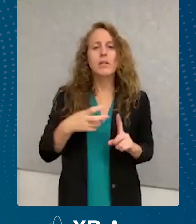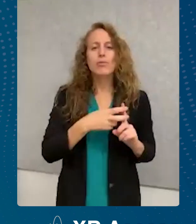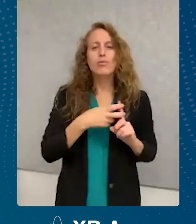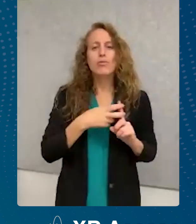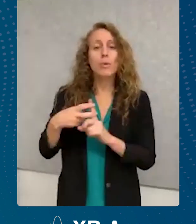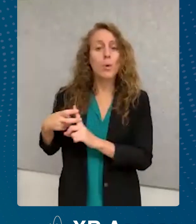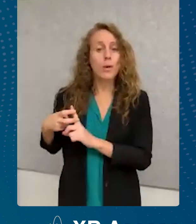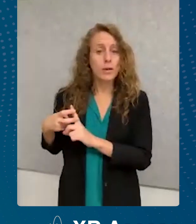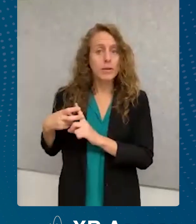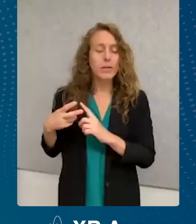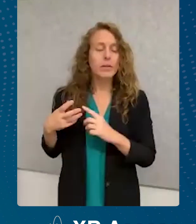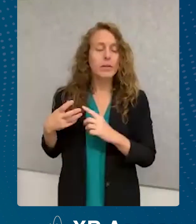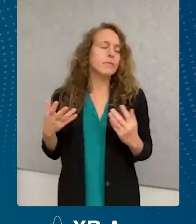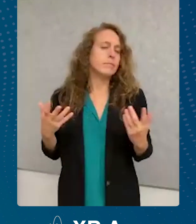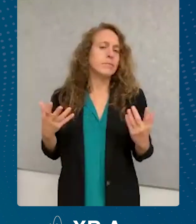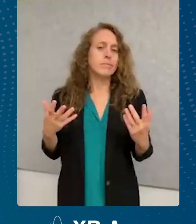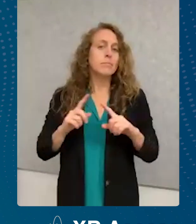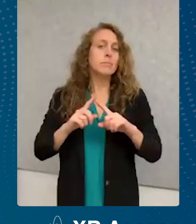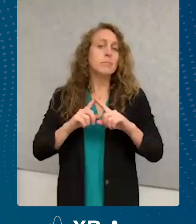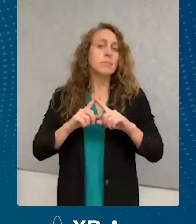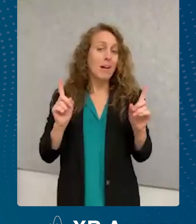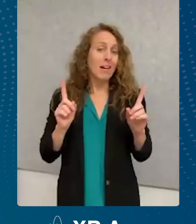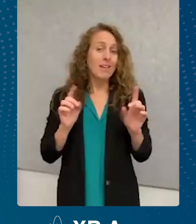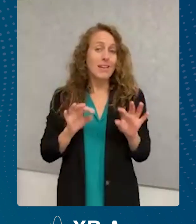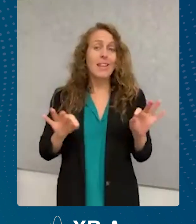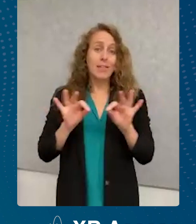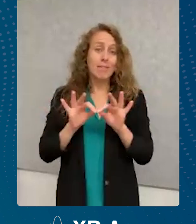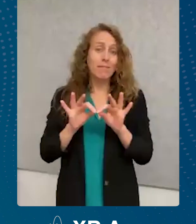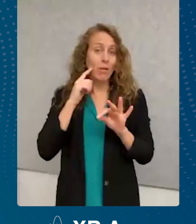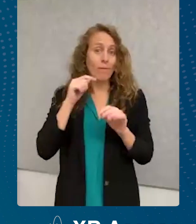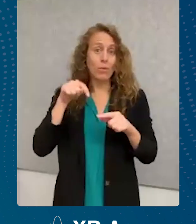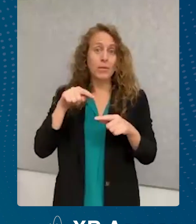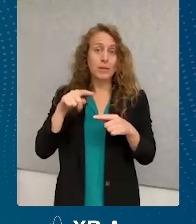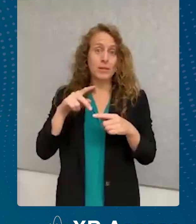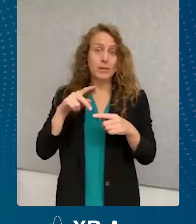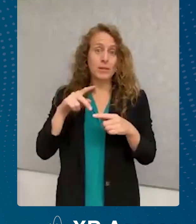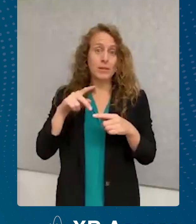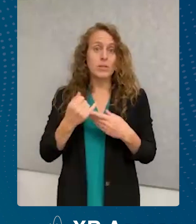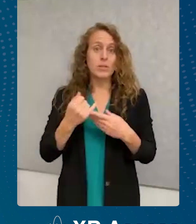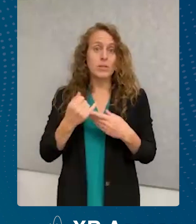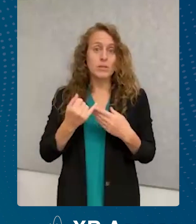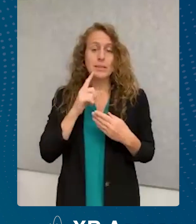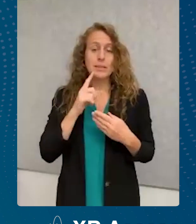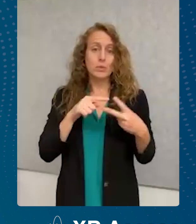However, the value is twofold for participants, A,